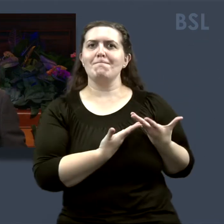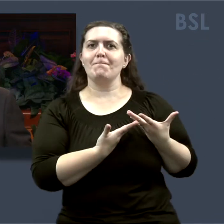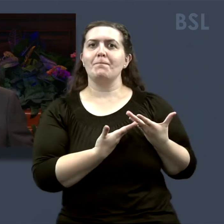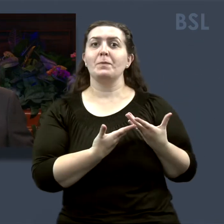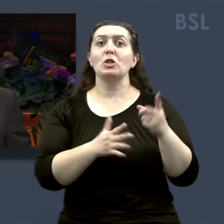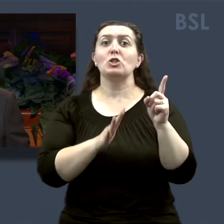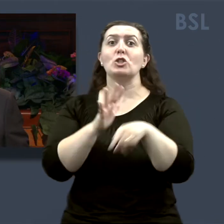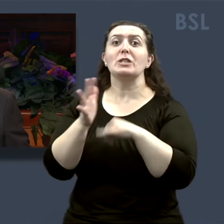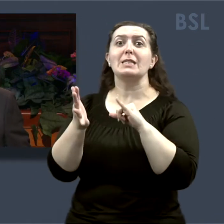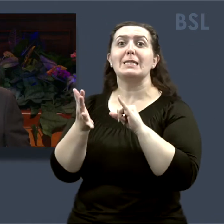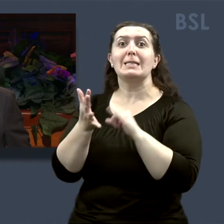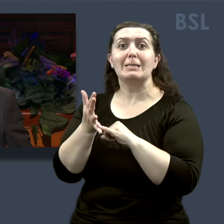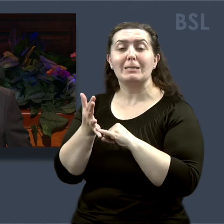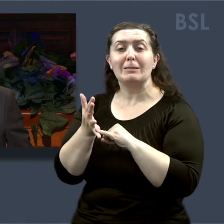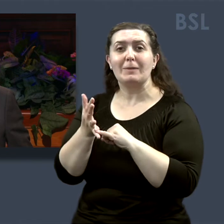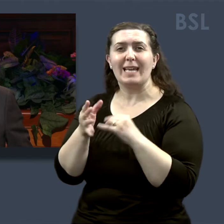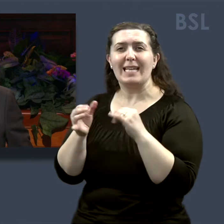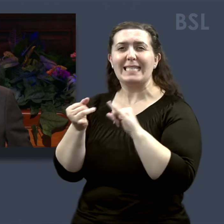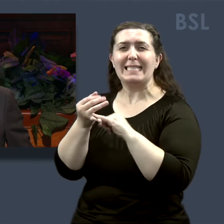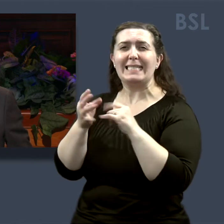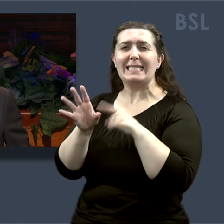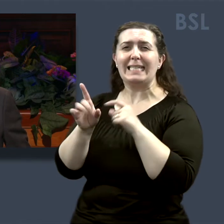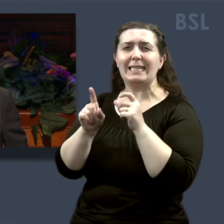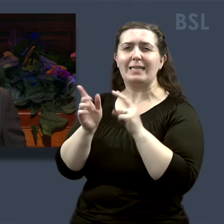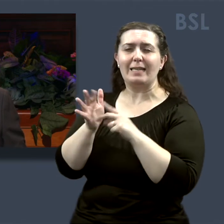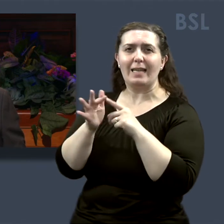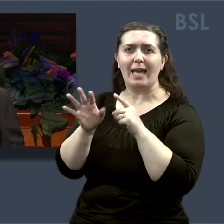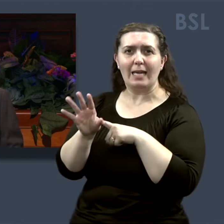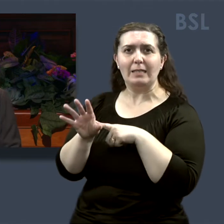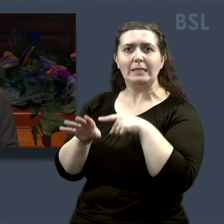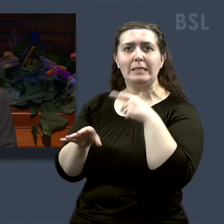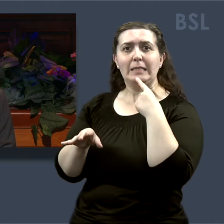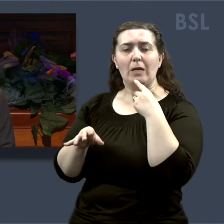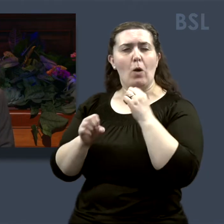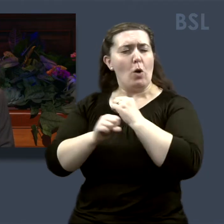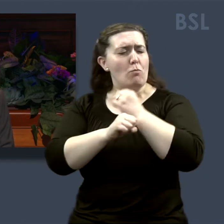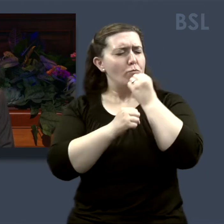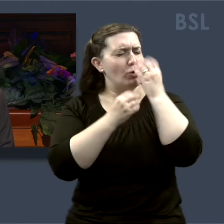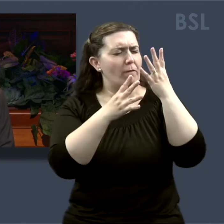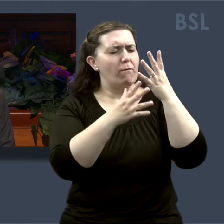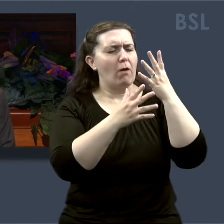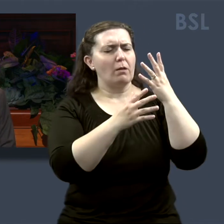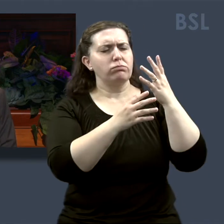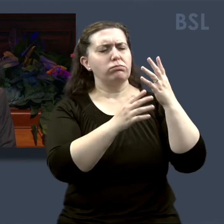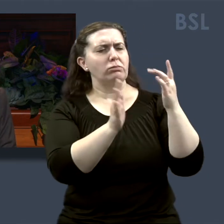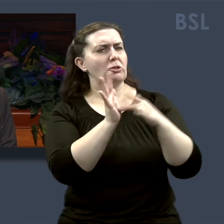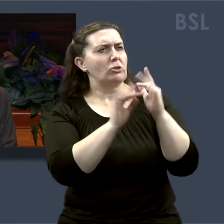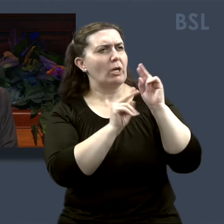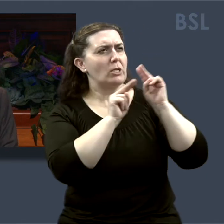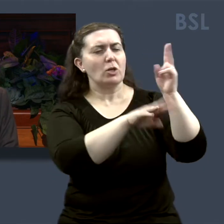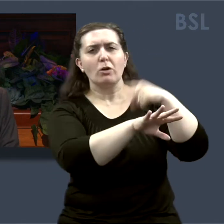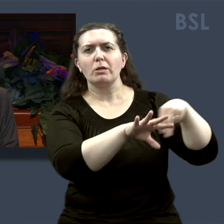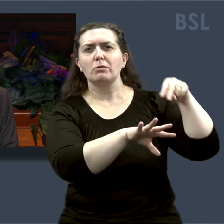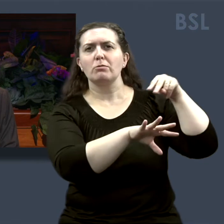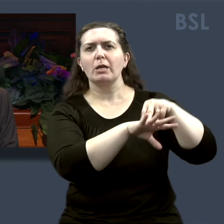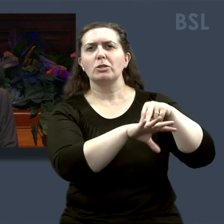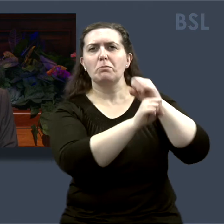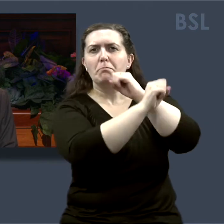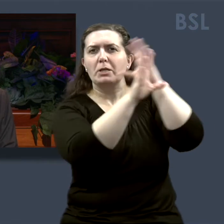Joseph Smith and Sidney Rigdon, upon witnessing a glorious vision of the resurrected Saviour, testified: